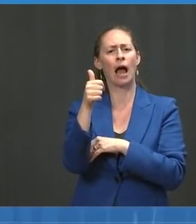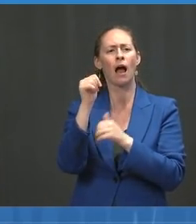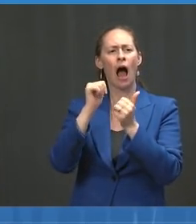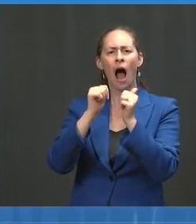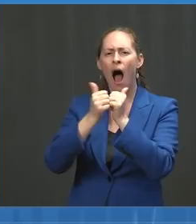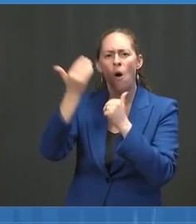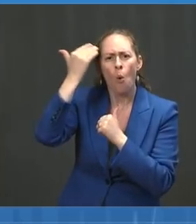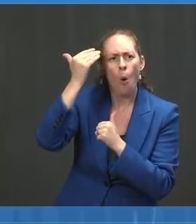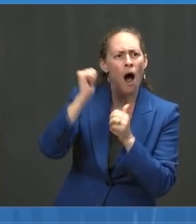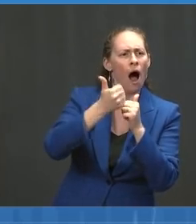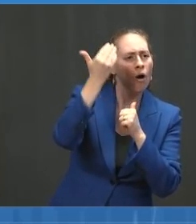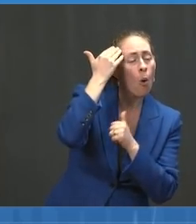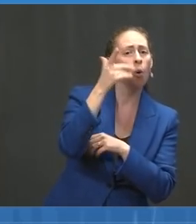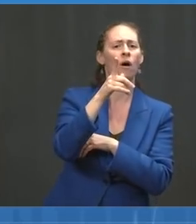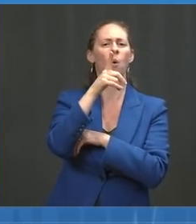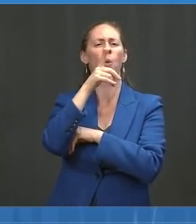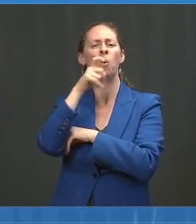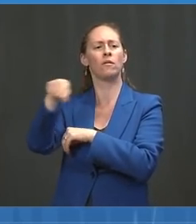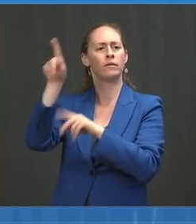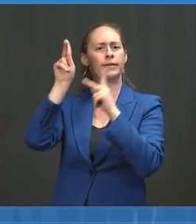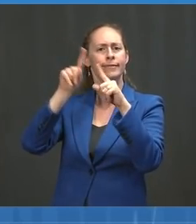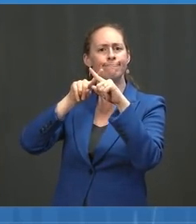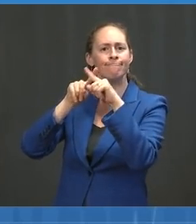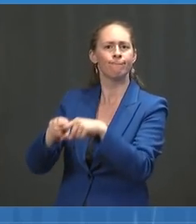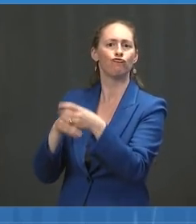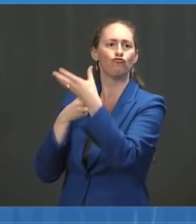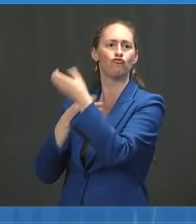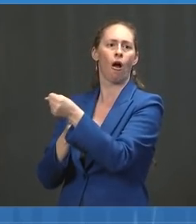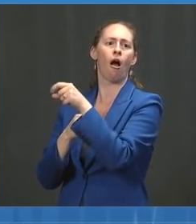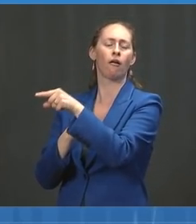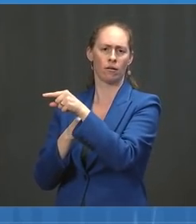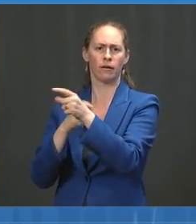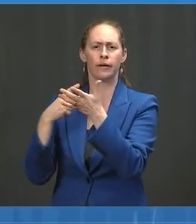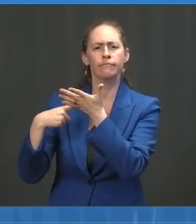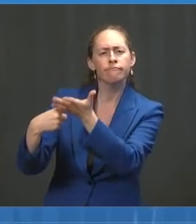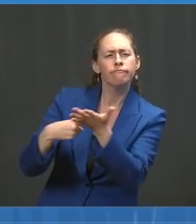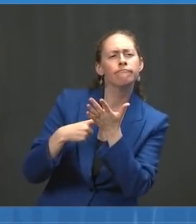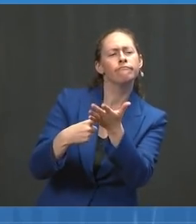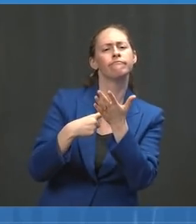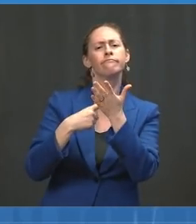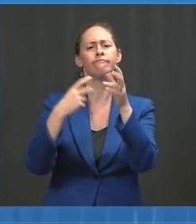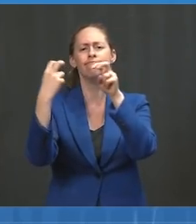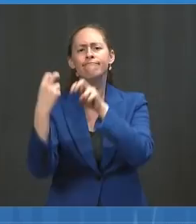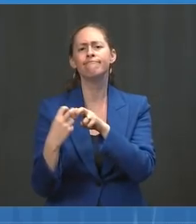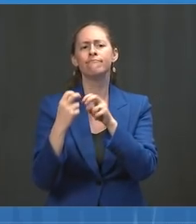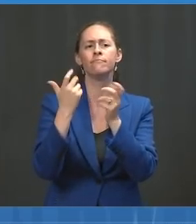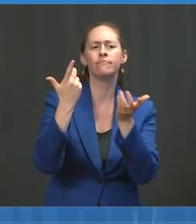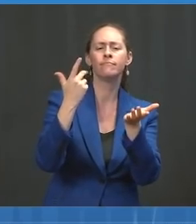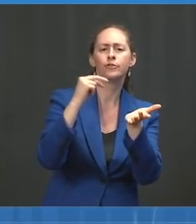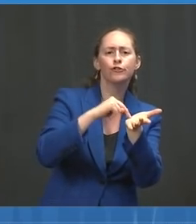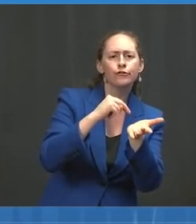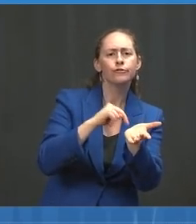The thousands of conversations that our Community Corps members have had in recent months has led more people to get vaccinated,